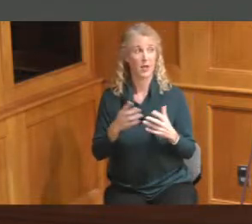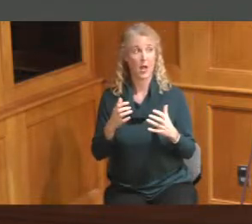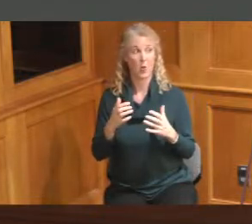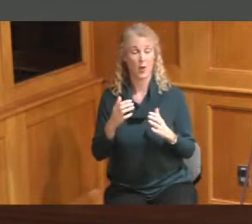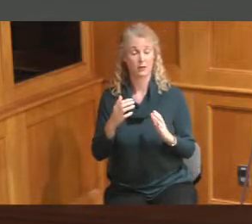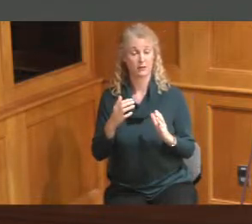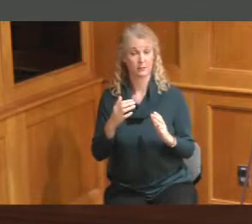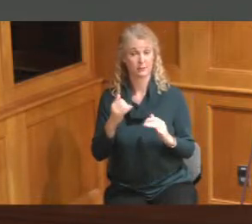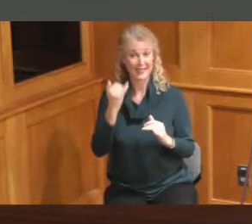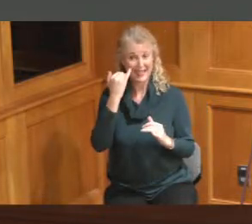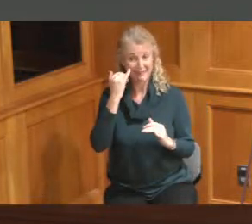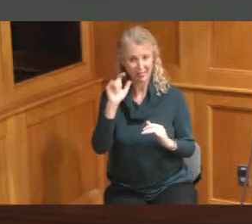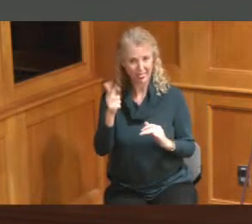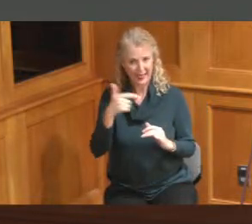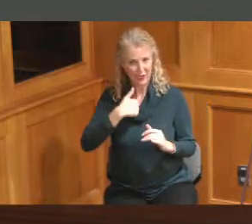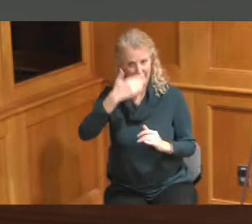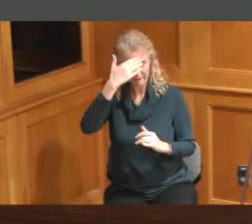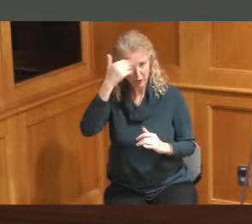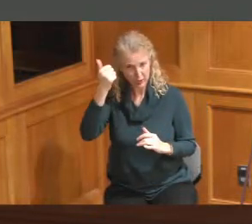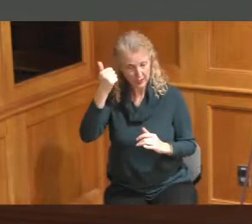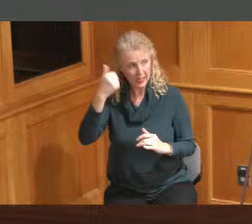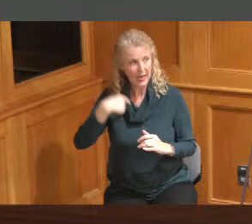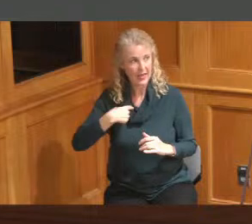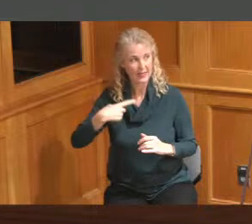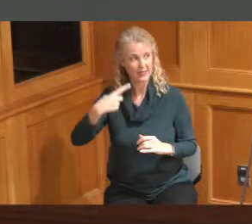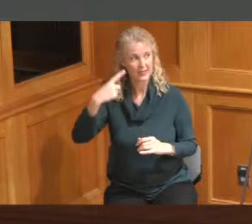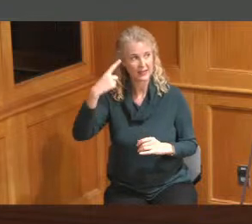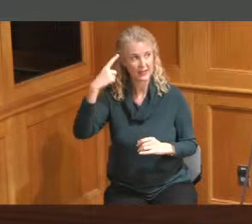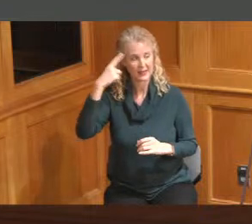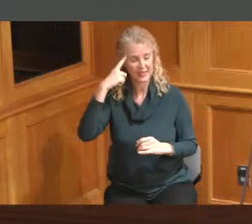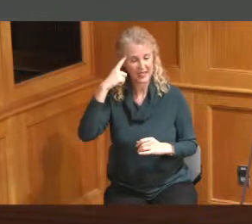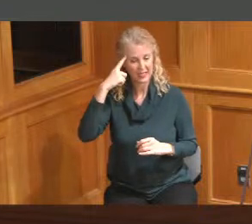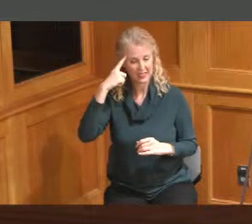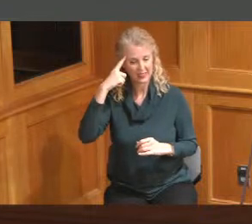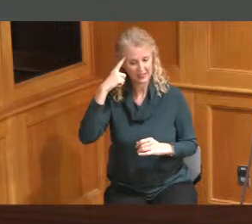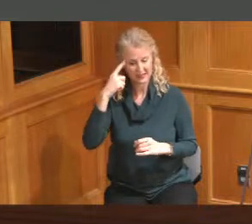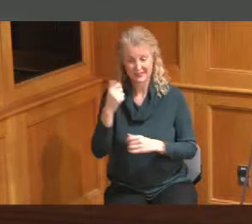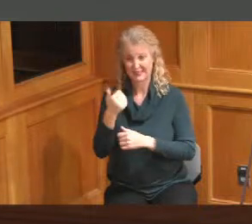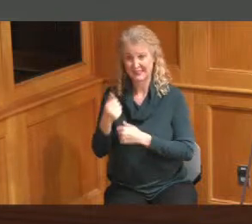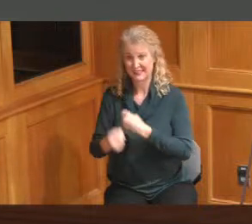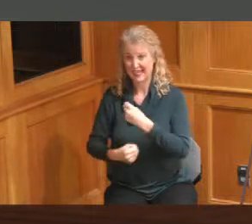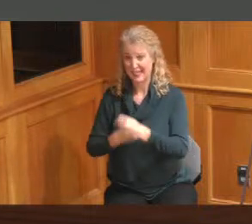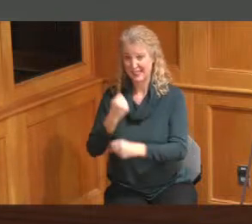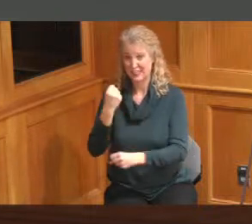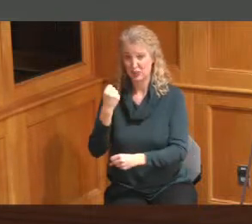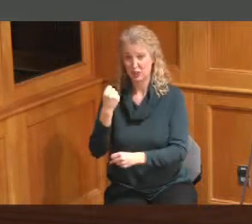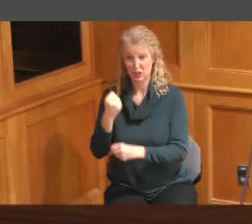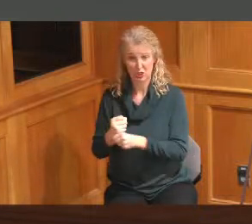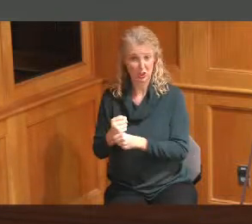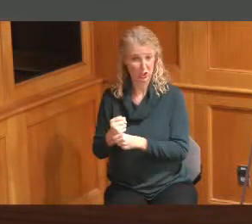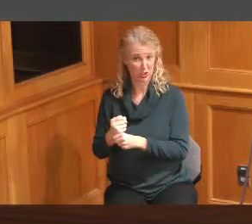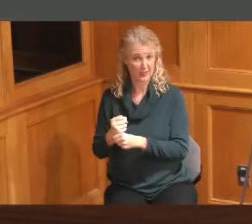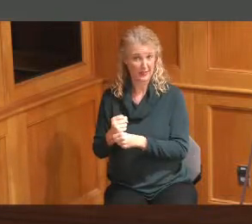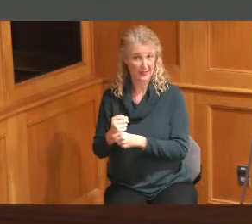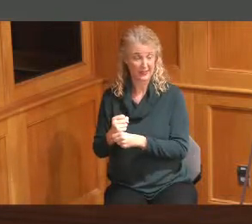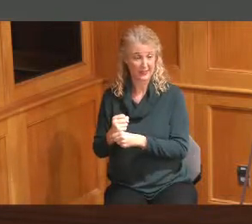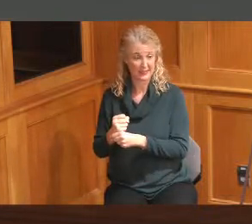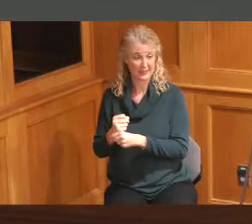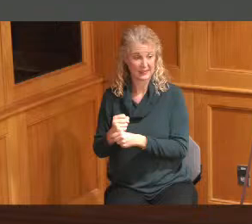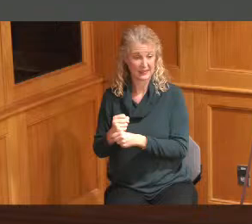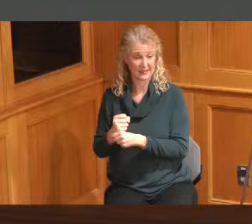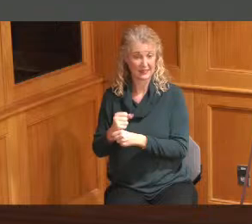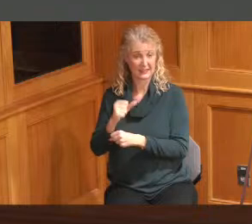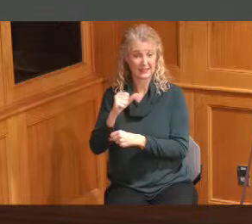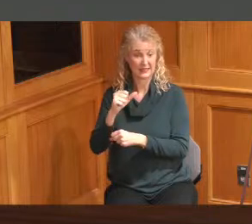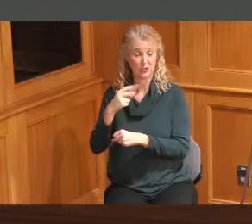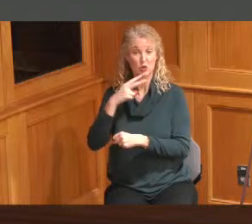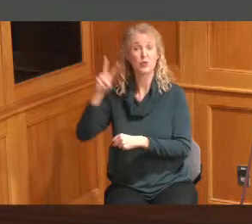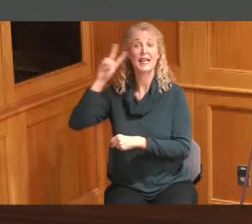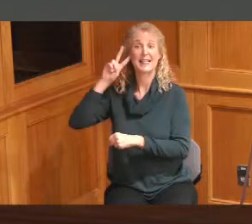in case I forget that I think it was 10 years ago on the 2nd of February so two days a ago that the